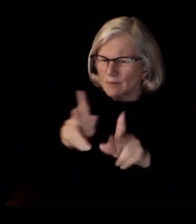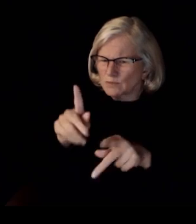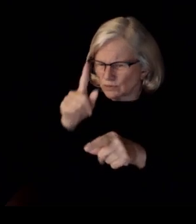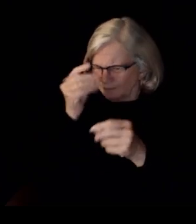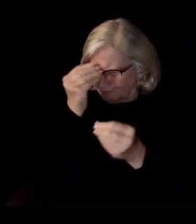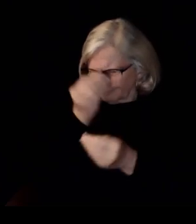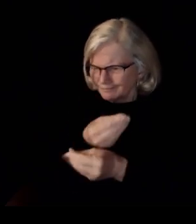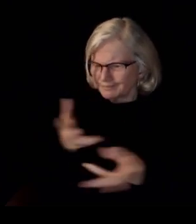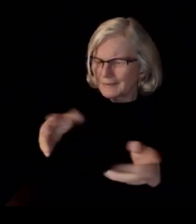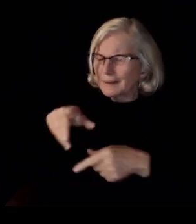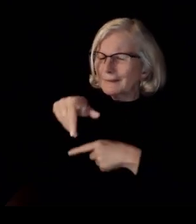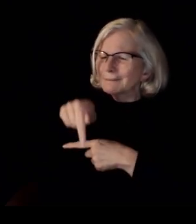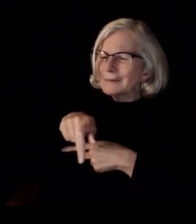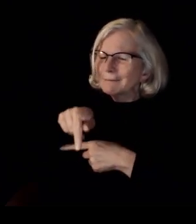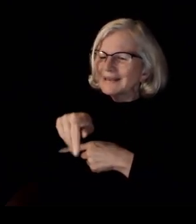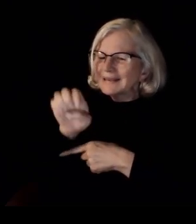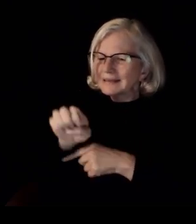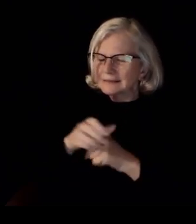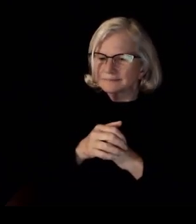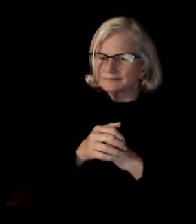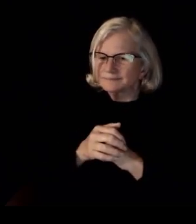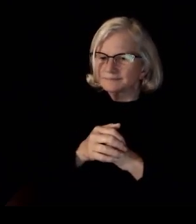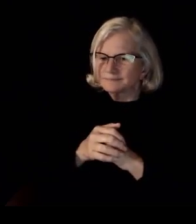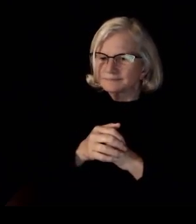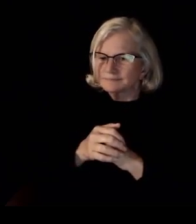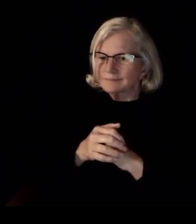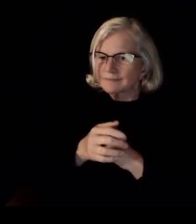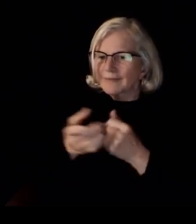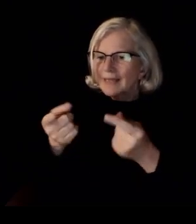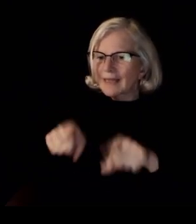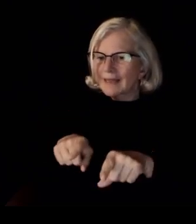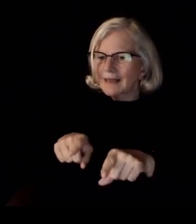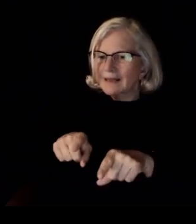Walz established the critical care supplies work group in March. We've moved from what